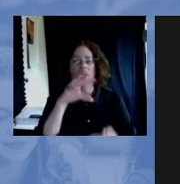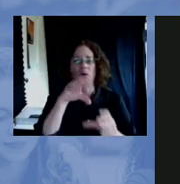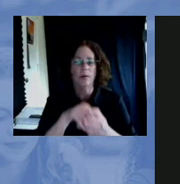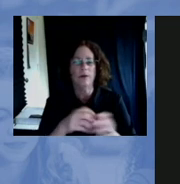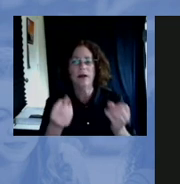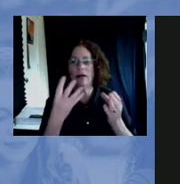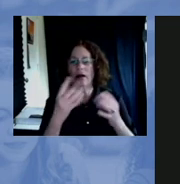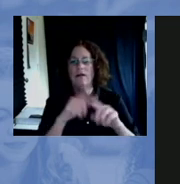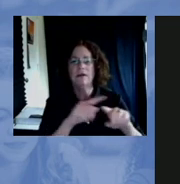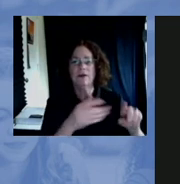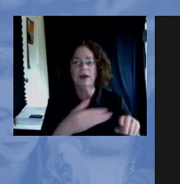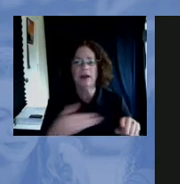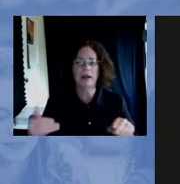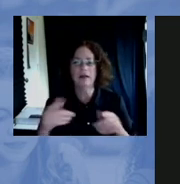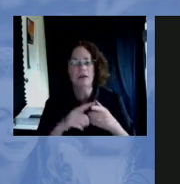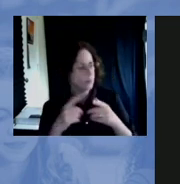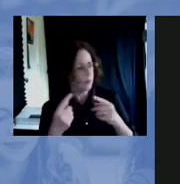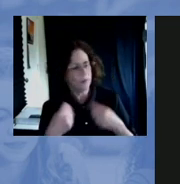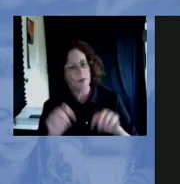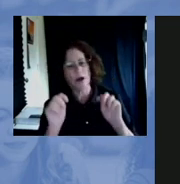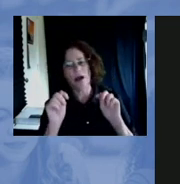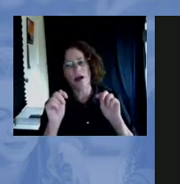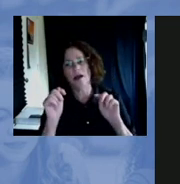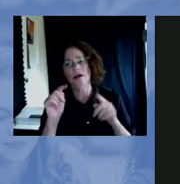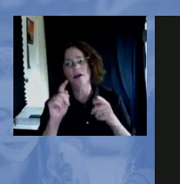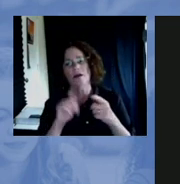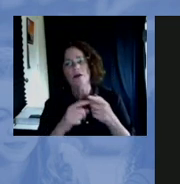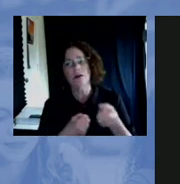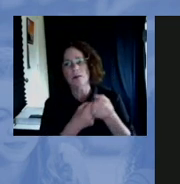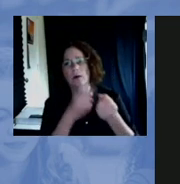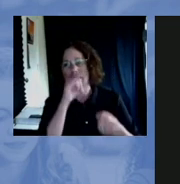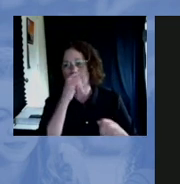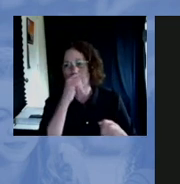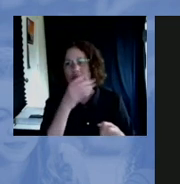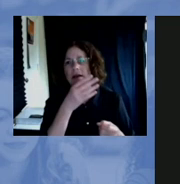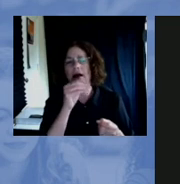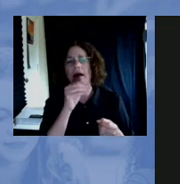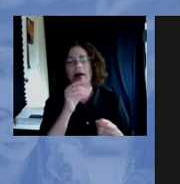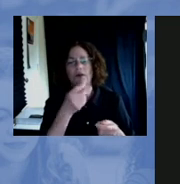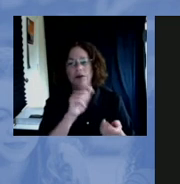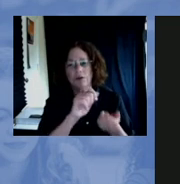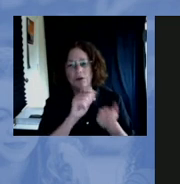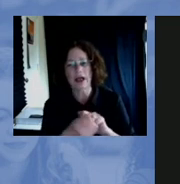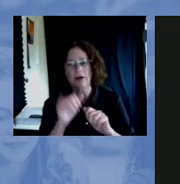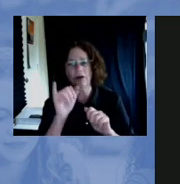TO TRY AND SUPPORT KIDS AND TO TRY AND FLIP THAT SCENARIO.